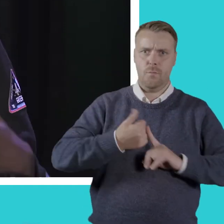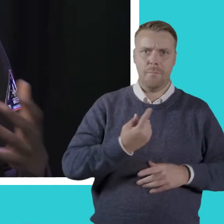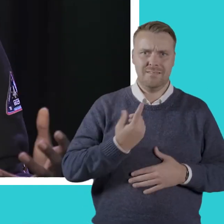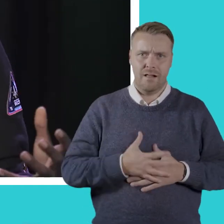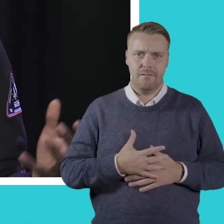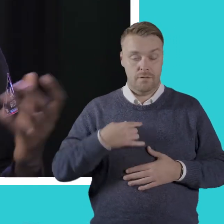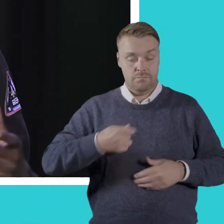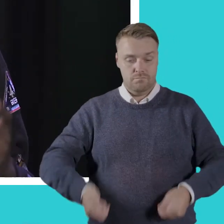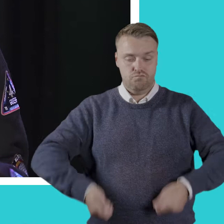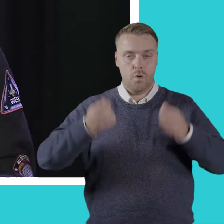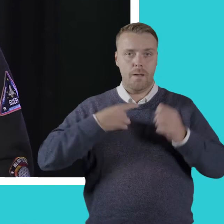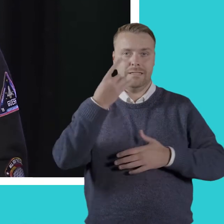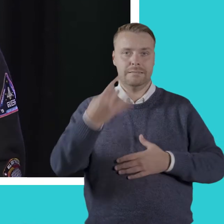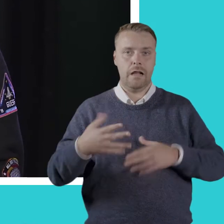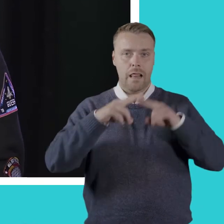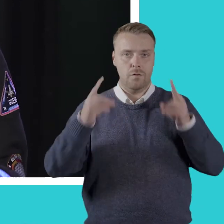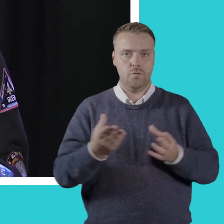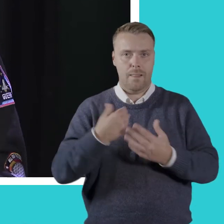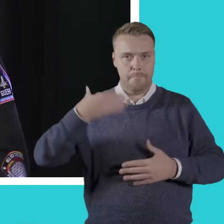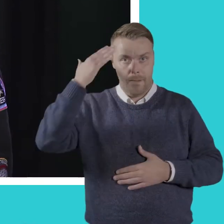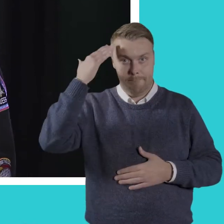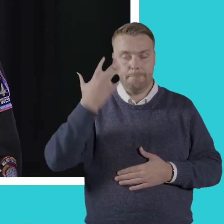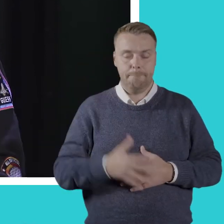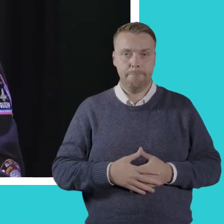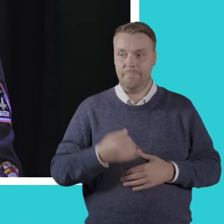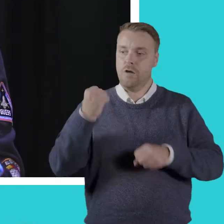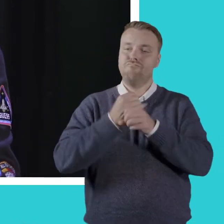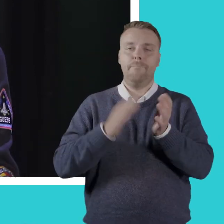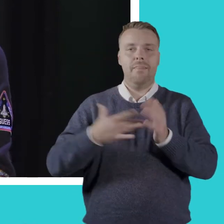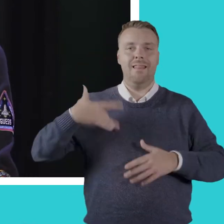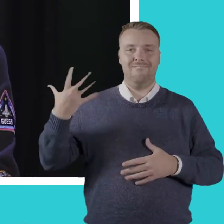with my mother but my grandmother did live with me until I was in year eight but my mum sent me to